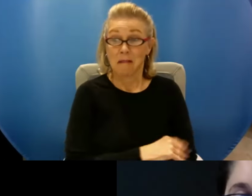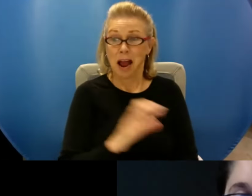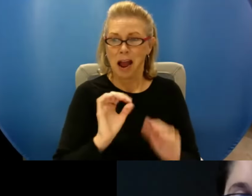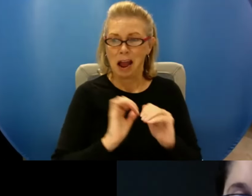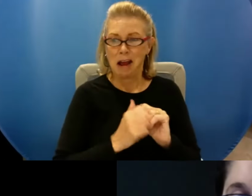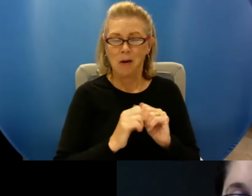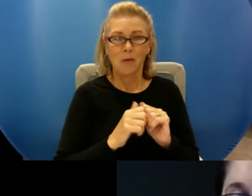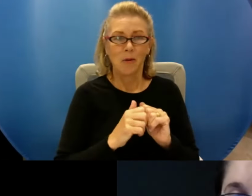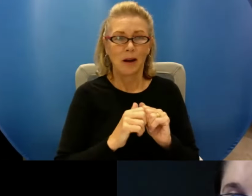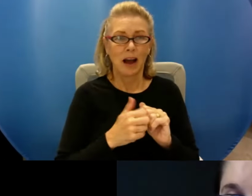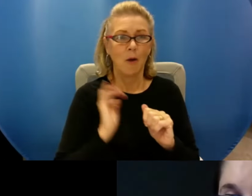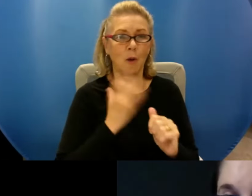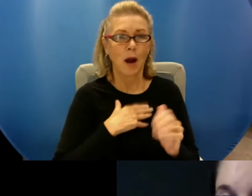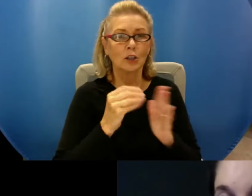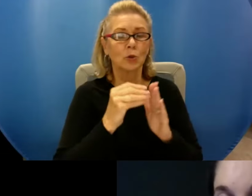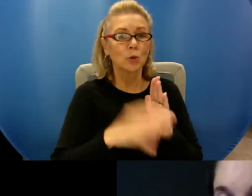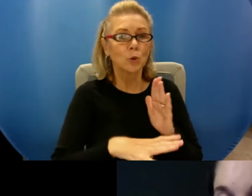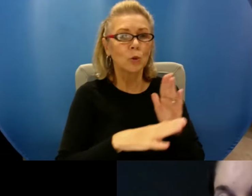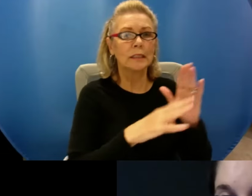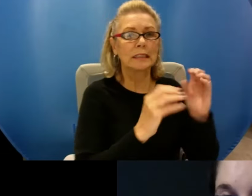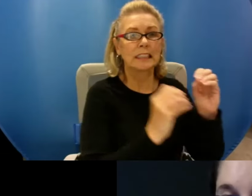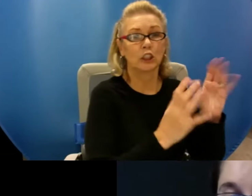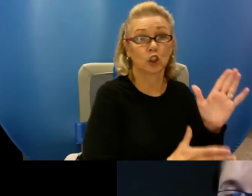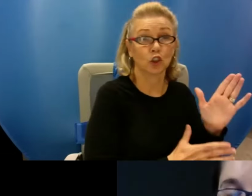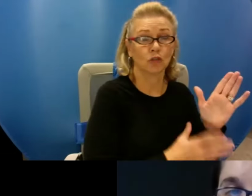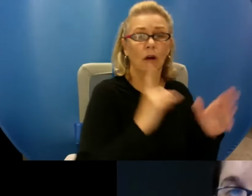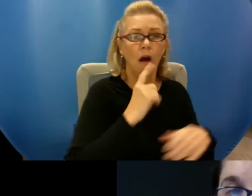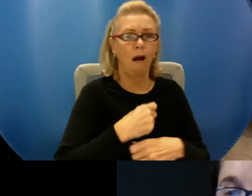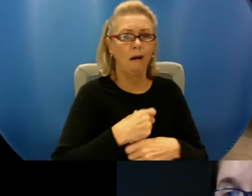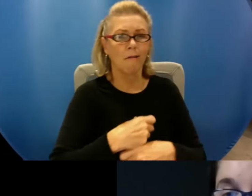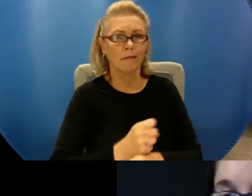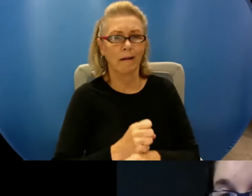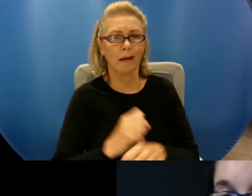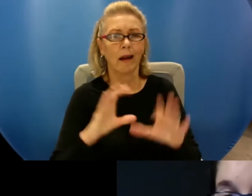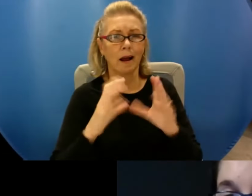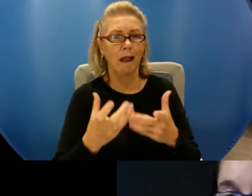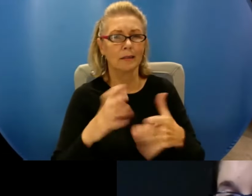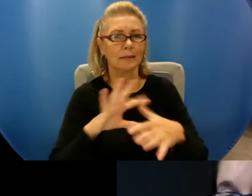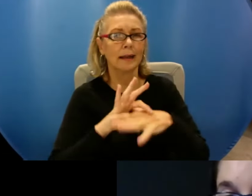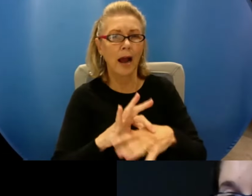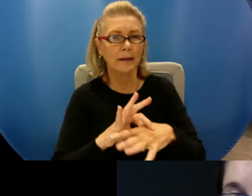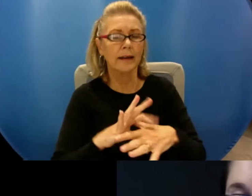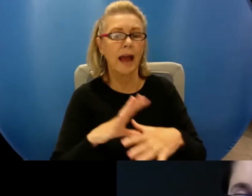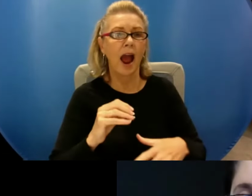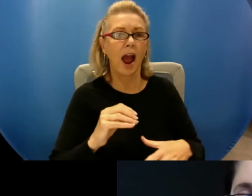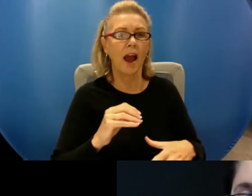how our student teachers are creating the class content and feeding—feeling part of the community.